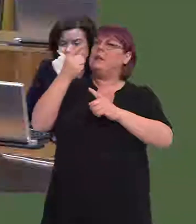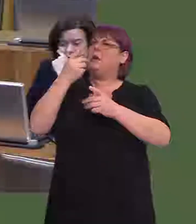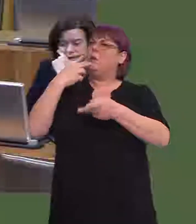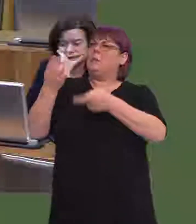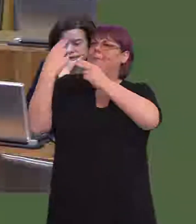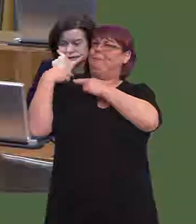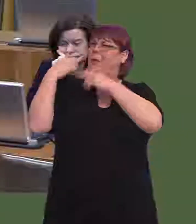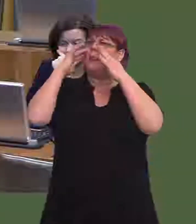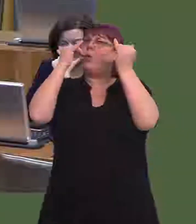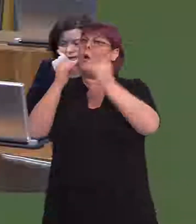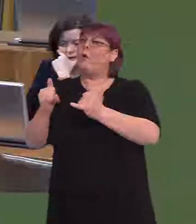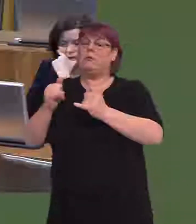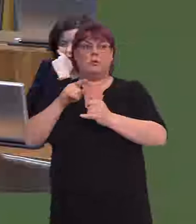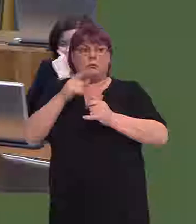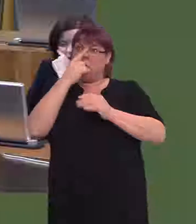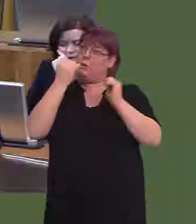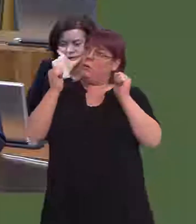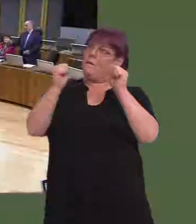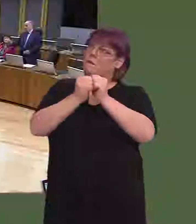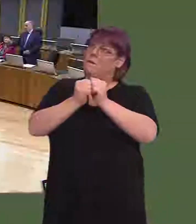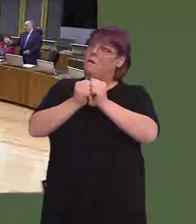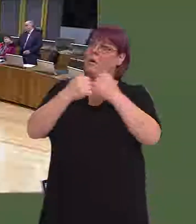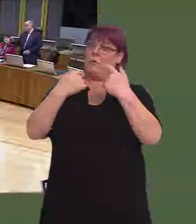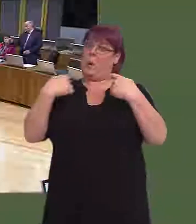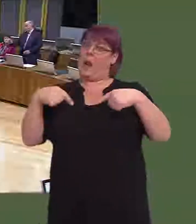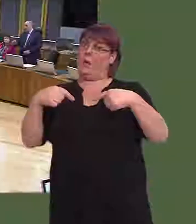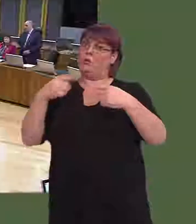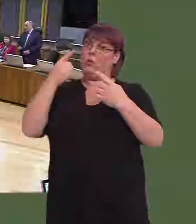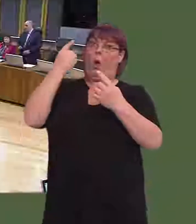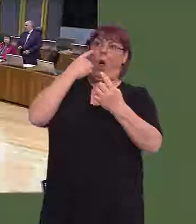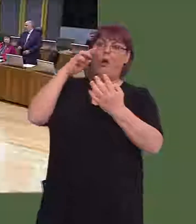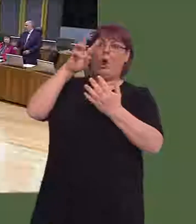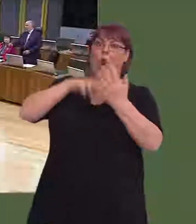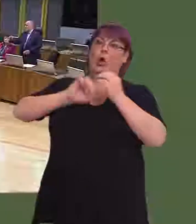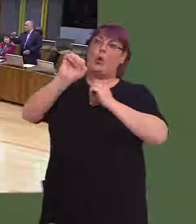Can you confirm that access was given to that individual to your personal e-mail addresses